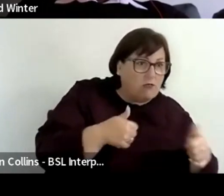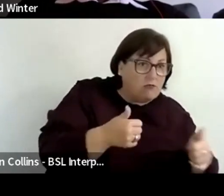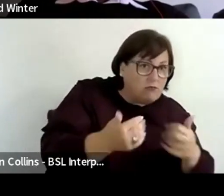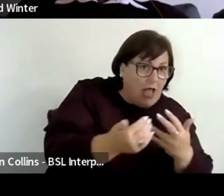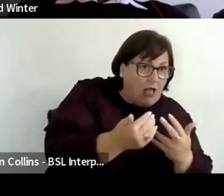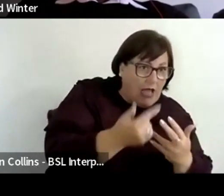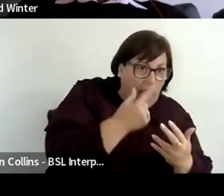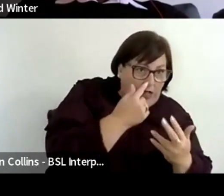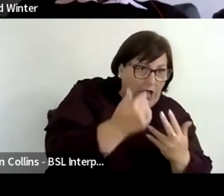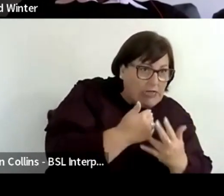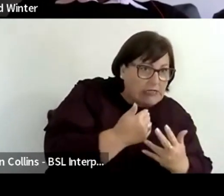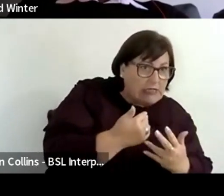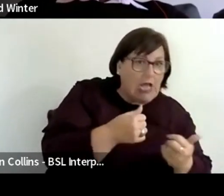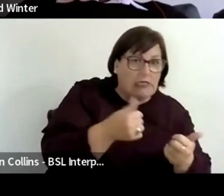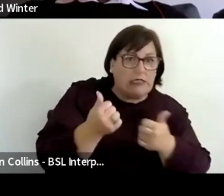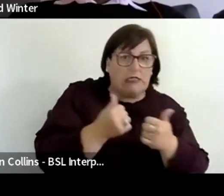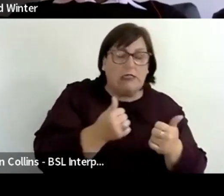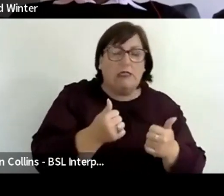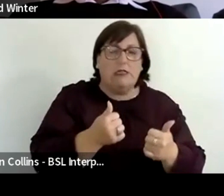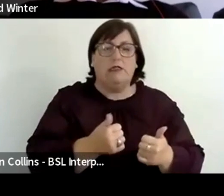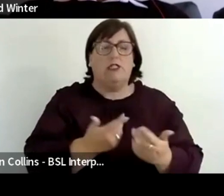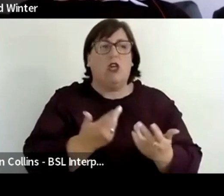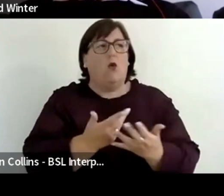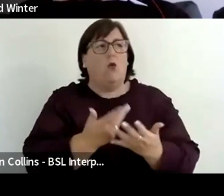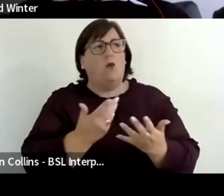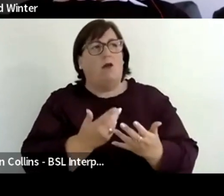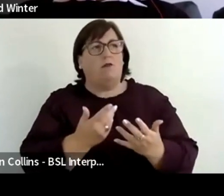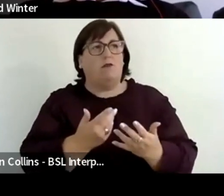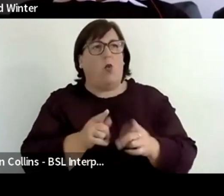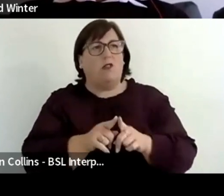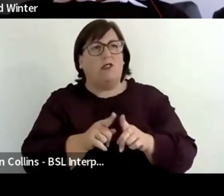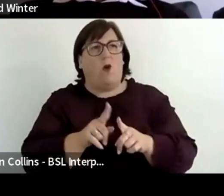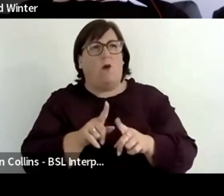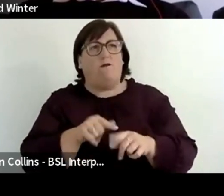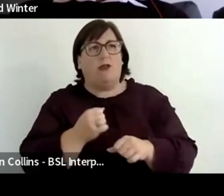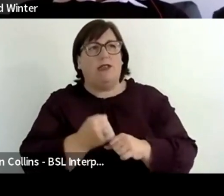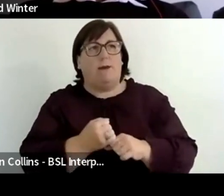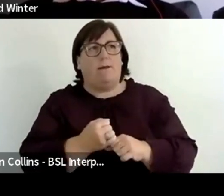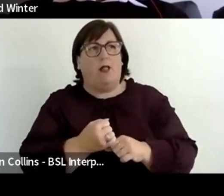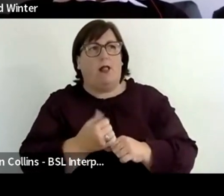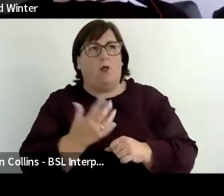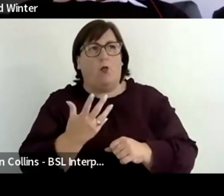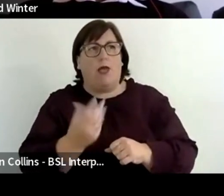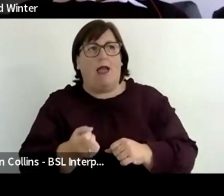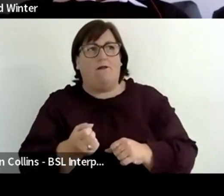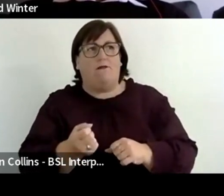Also we have a very strong mental well-being programme.